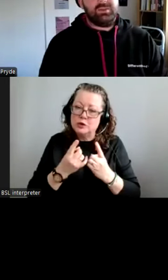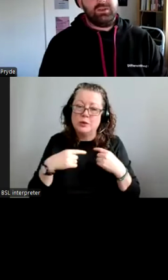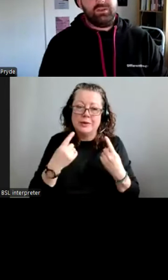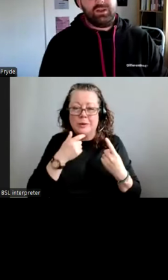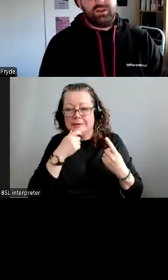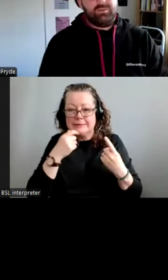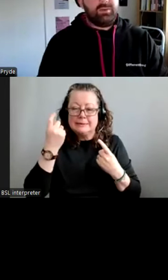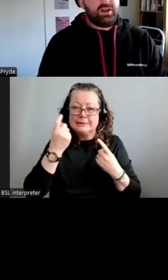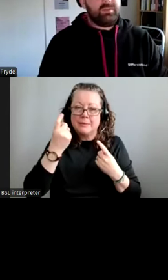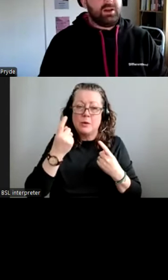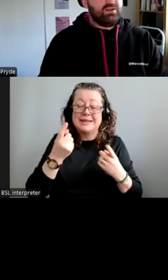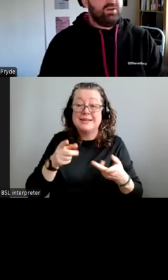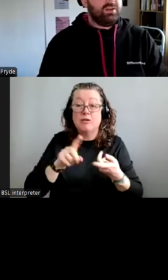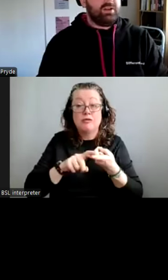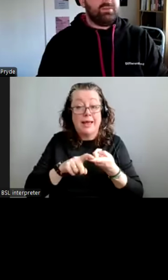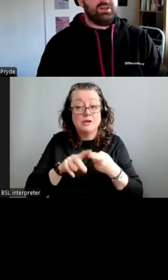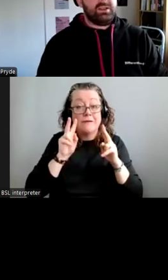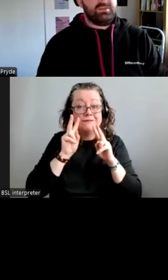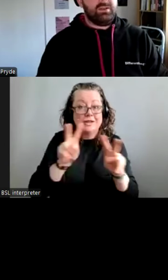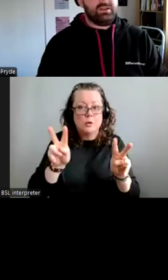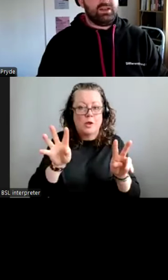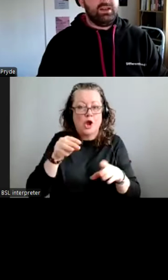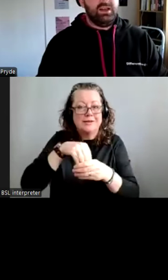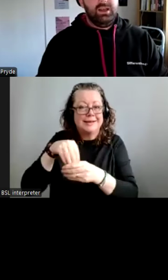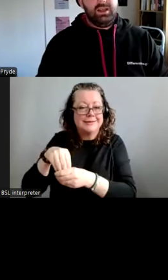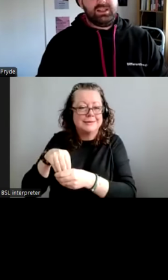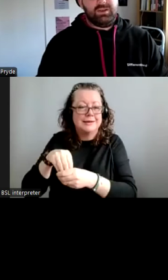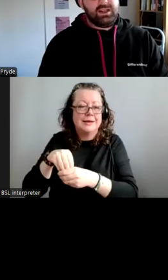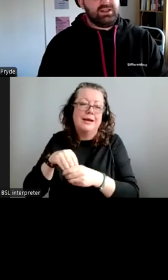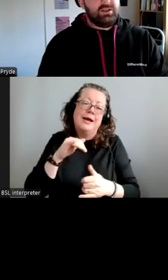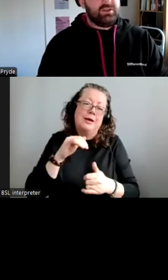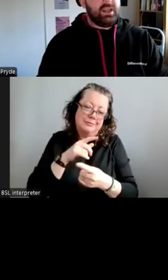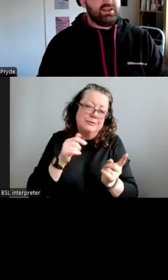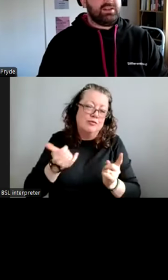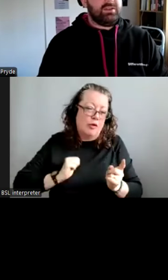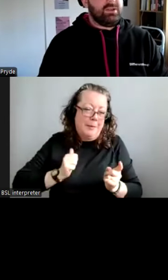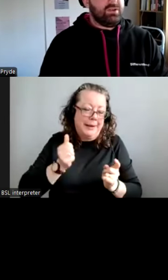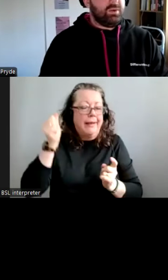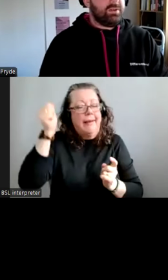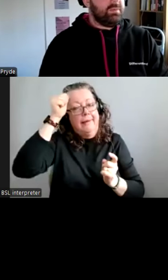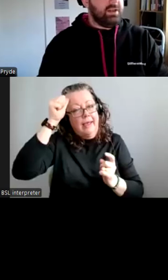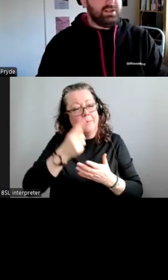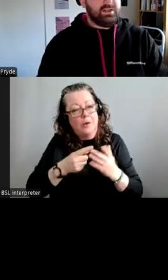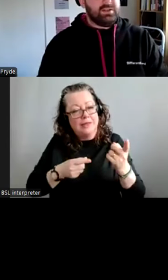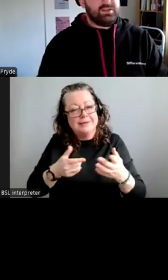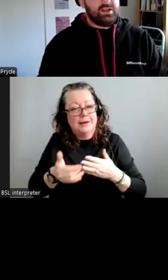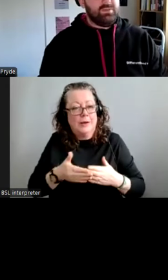This is one that you've probably heard about a lot when it comes to accessibility, is about adding context to your what's on pages to describe